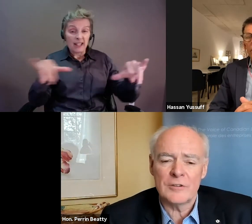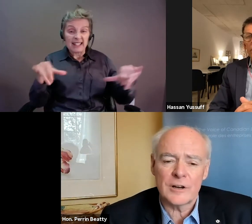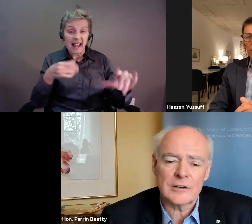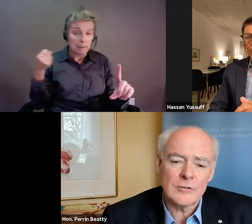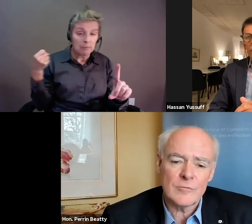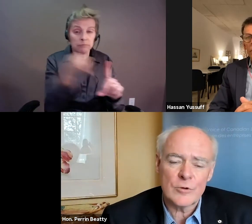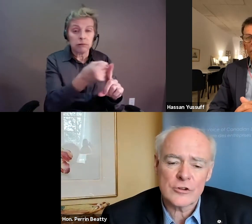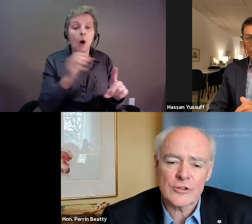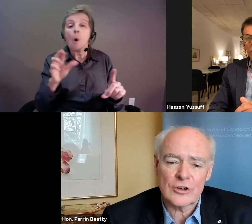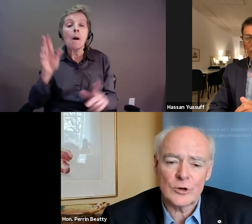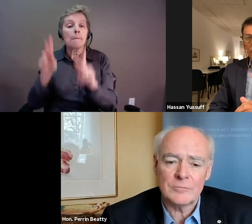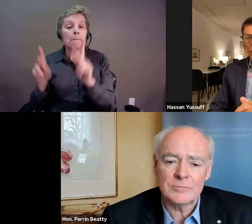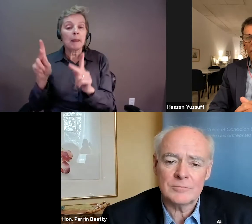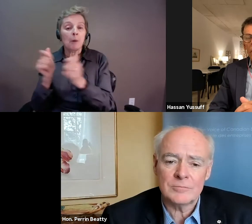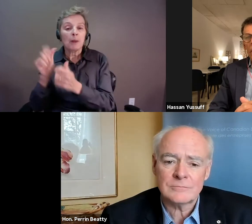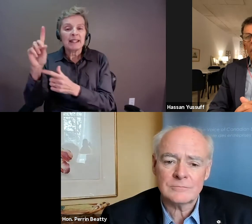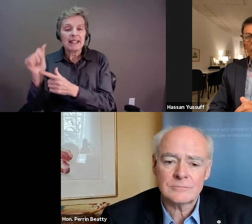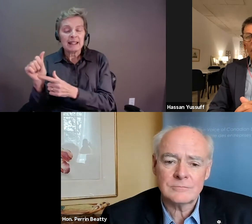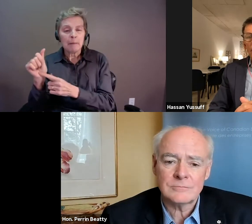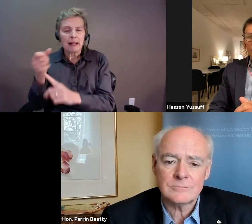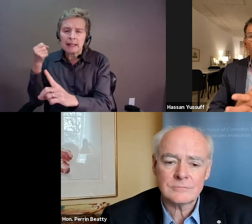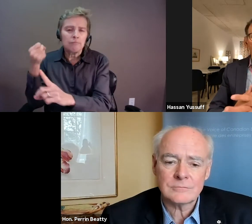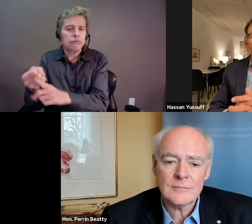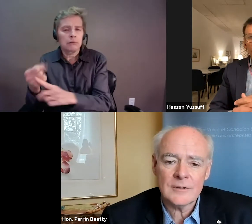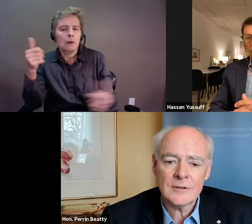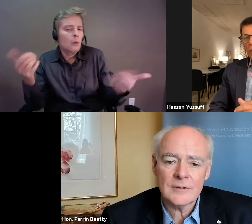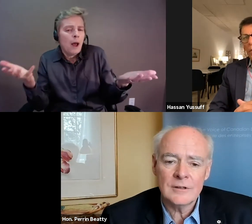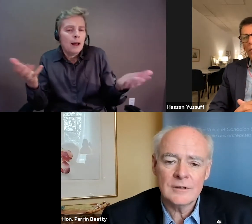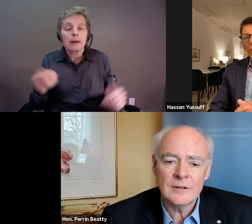have been affected in virtually the same way? Pretty well, as you described, it's been very